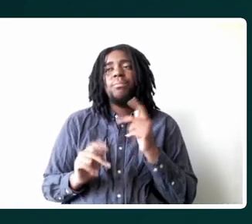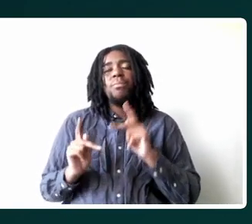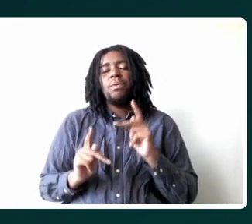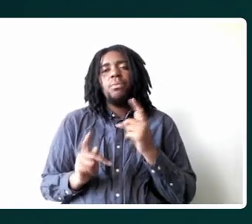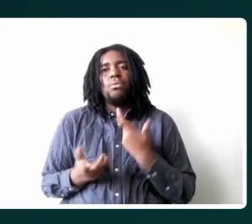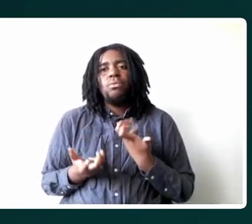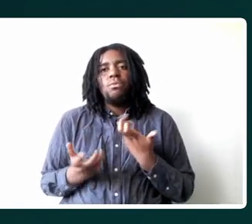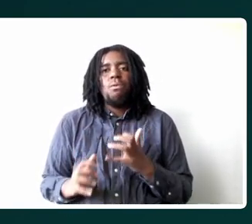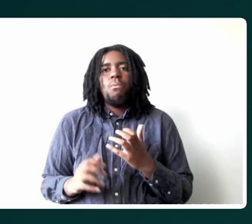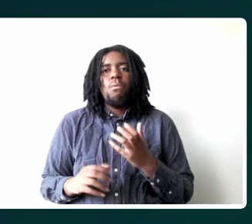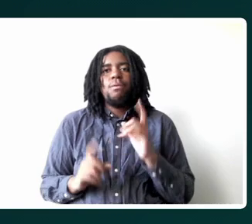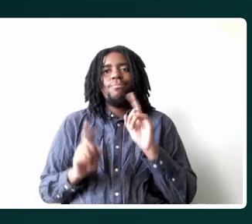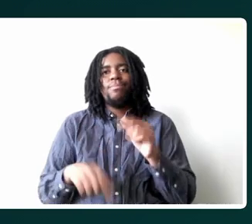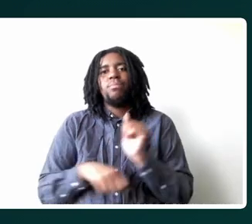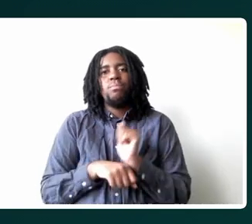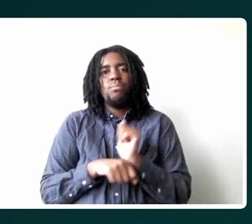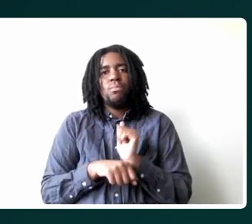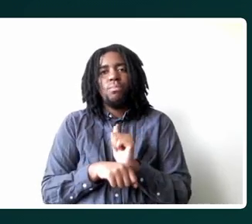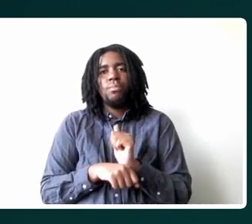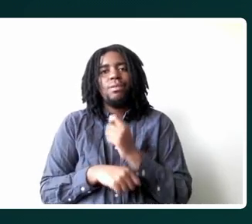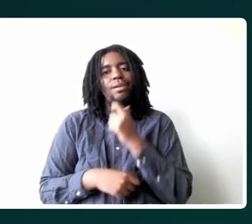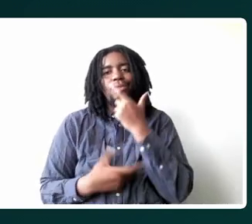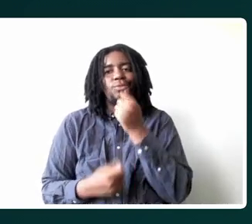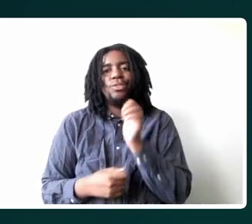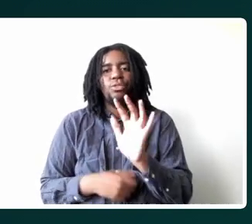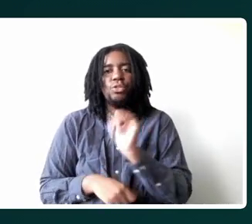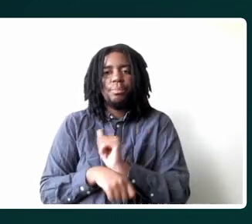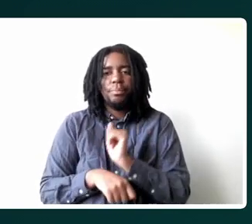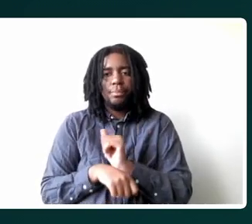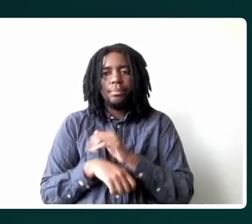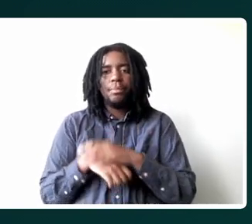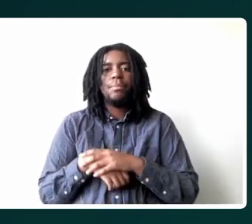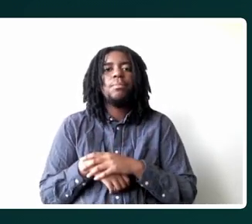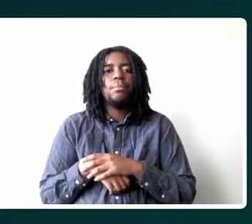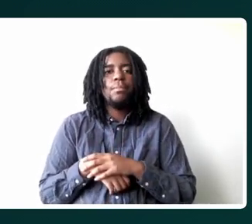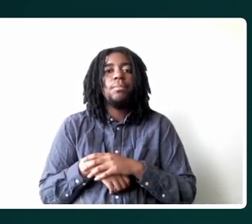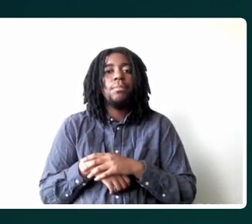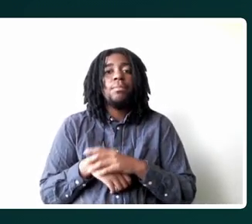I mean, certainly, when we -- I have experienced this as well. And when we